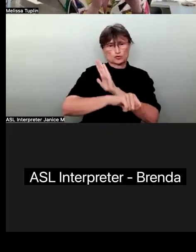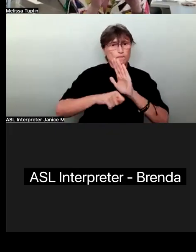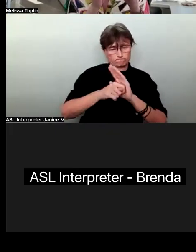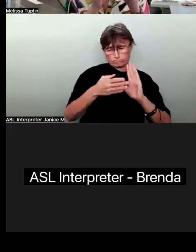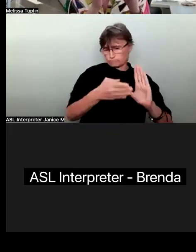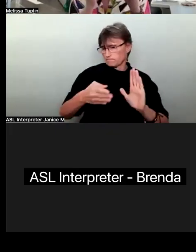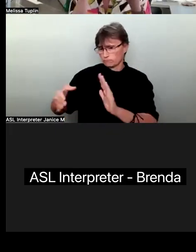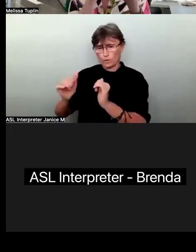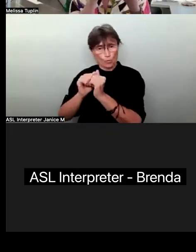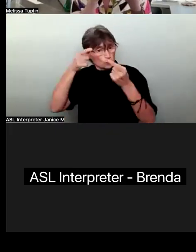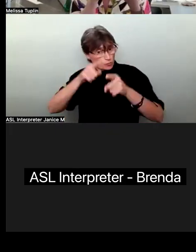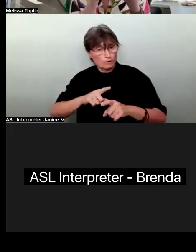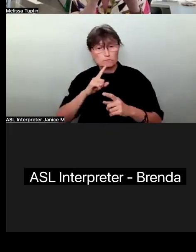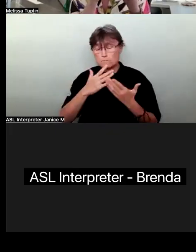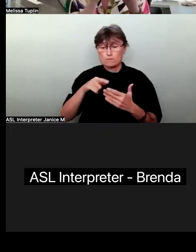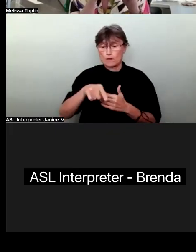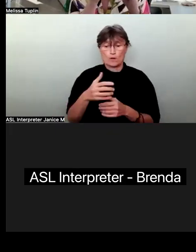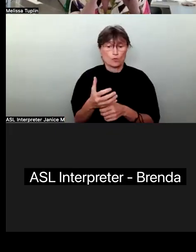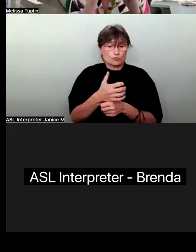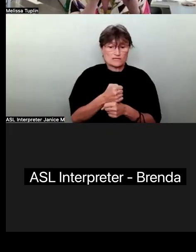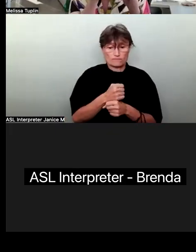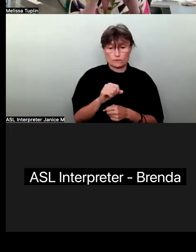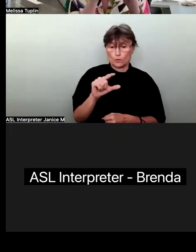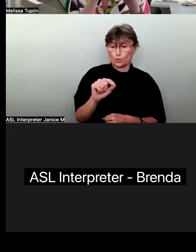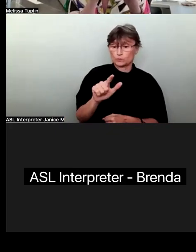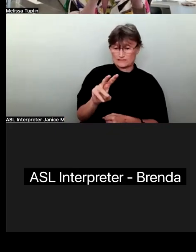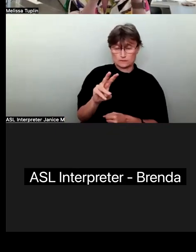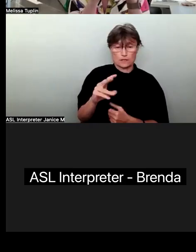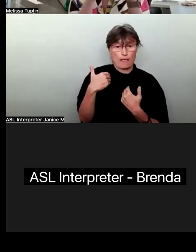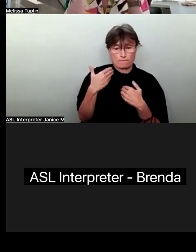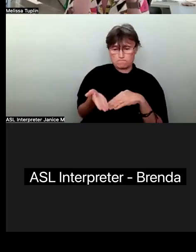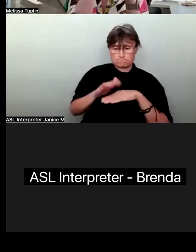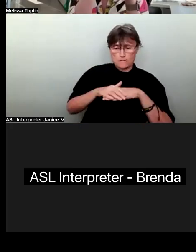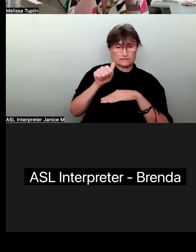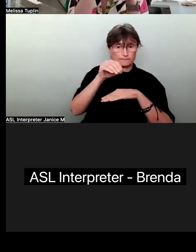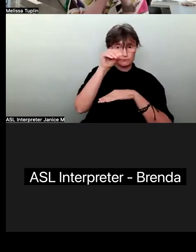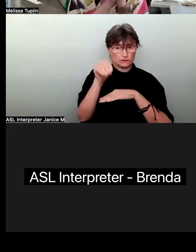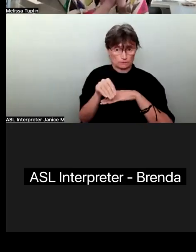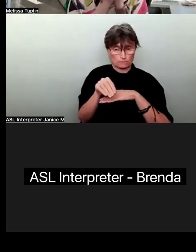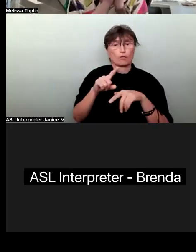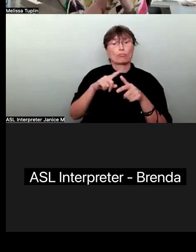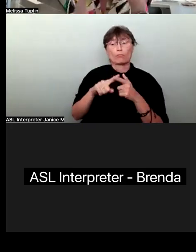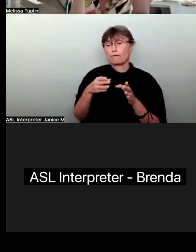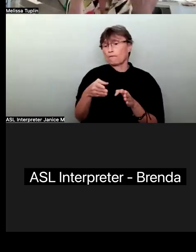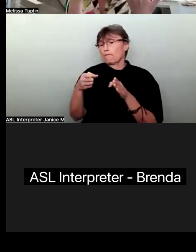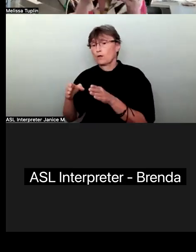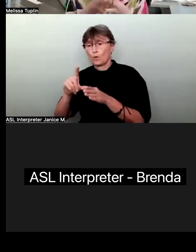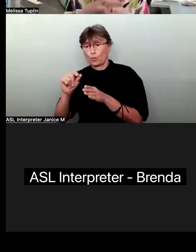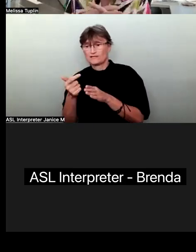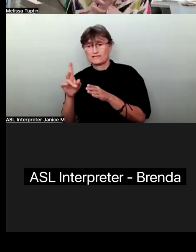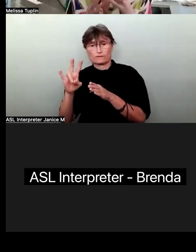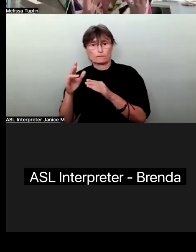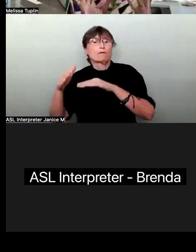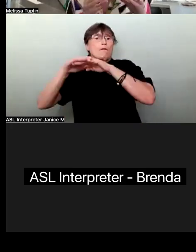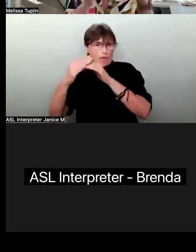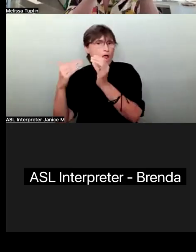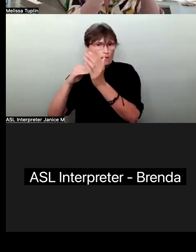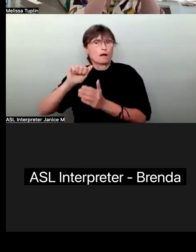receive a 10 per cent increase in 2026 and then an additional 10 per cent increase in 2027, or they